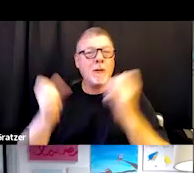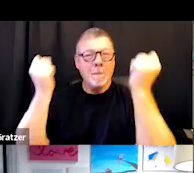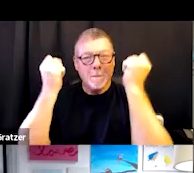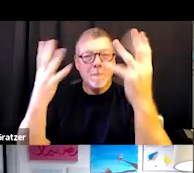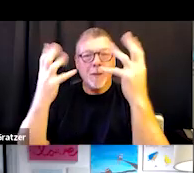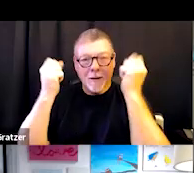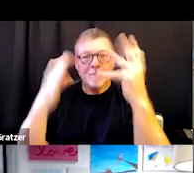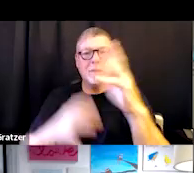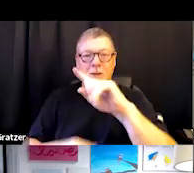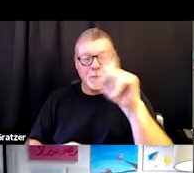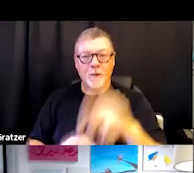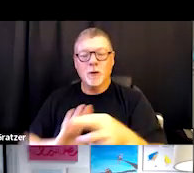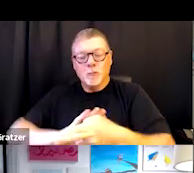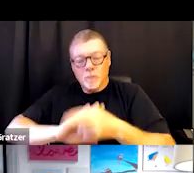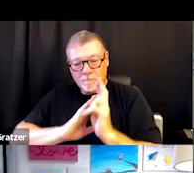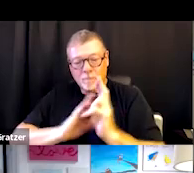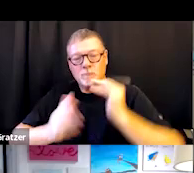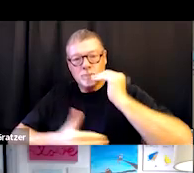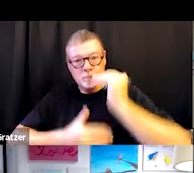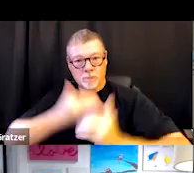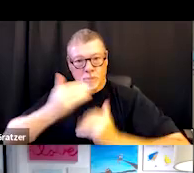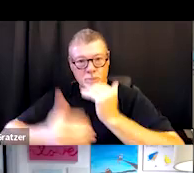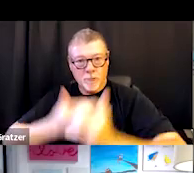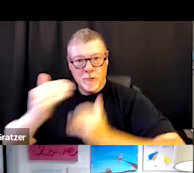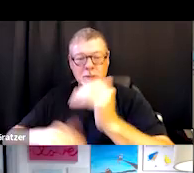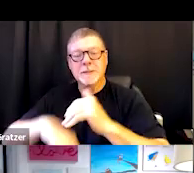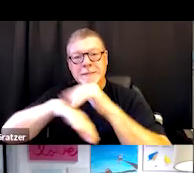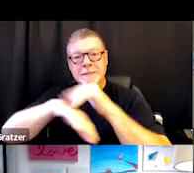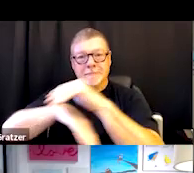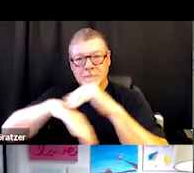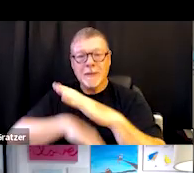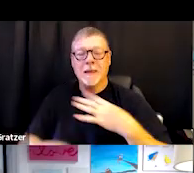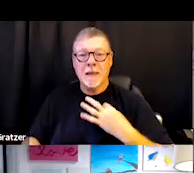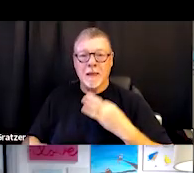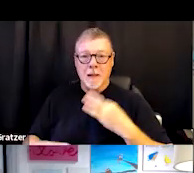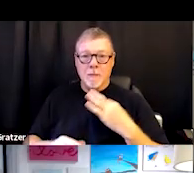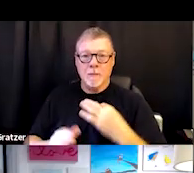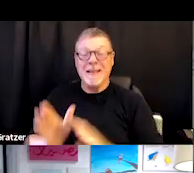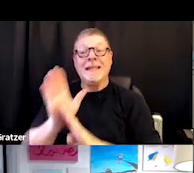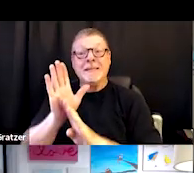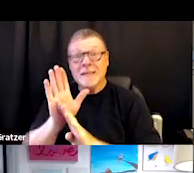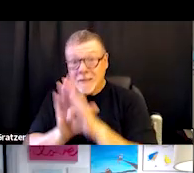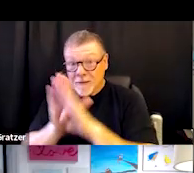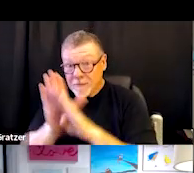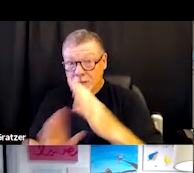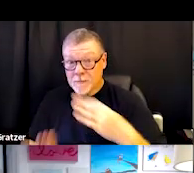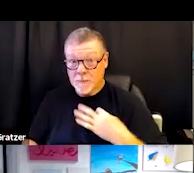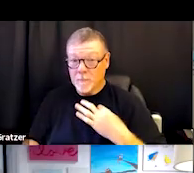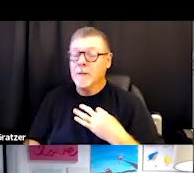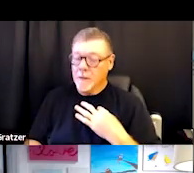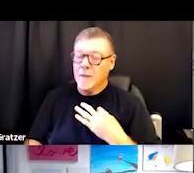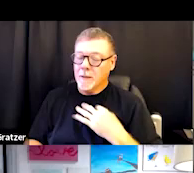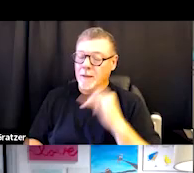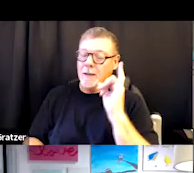reviews the process of submitting applications, developing applications. It can be a really great resource to you.